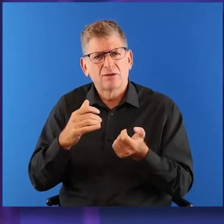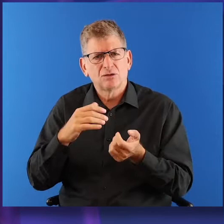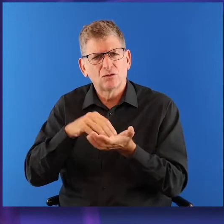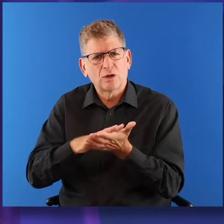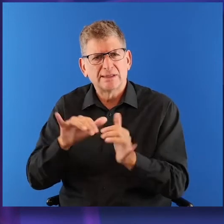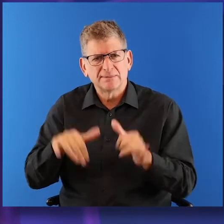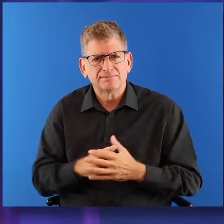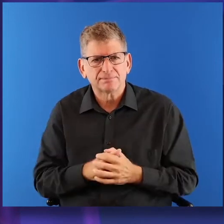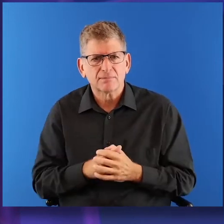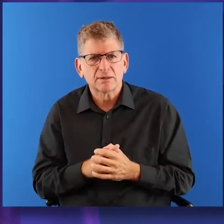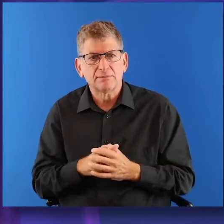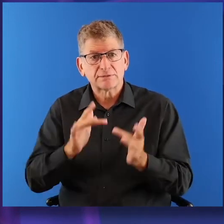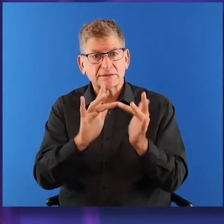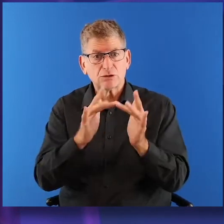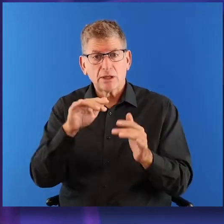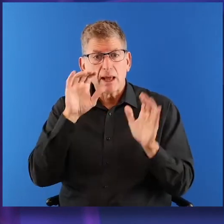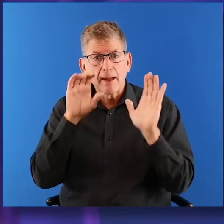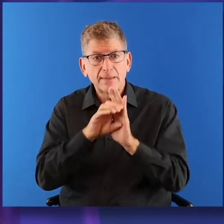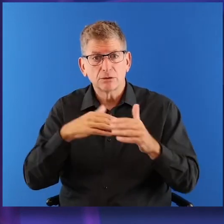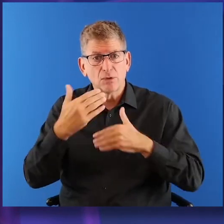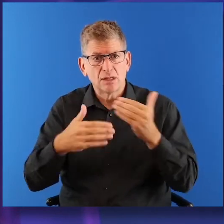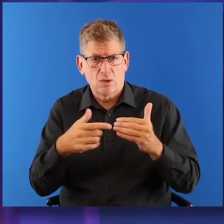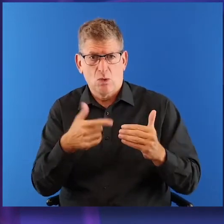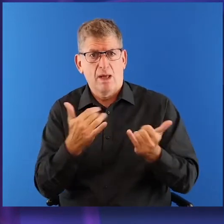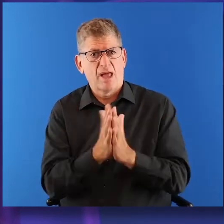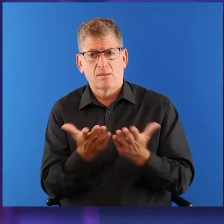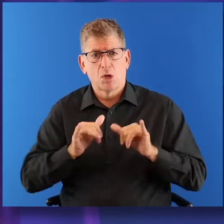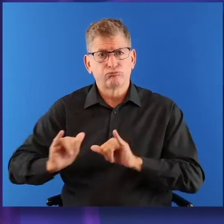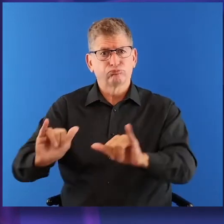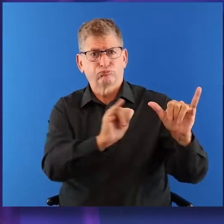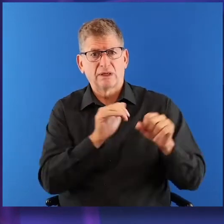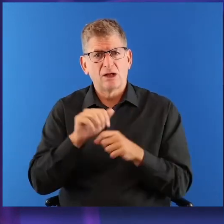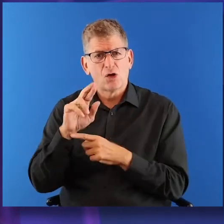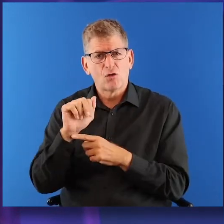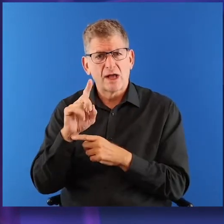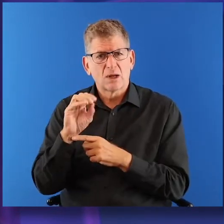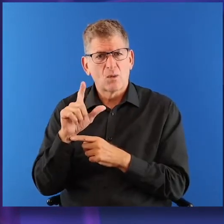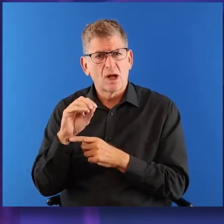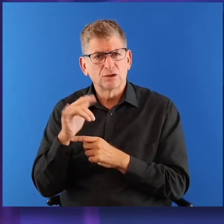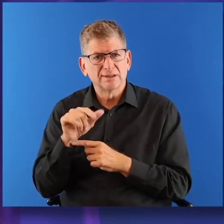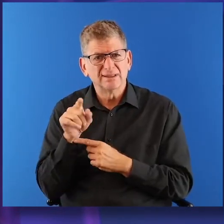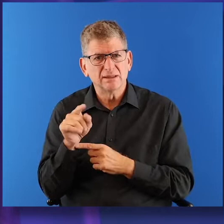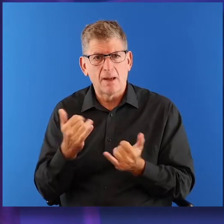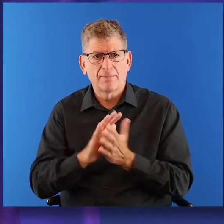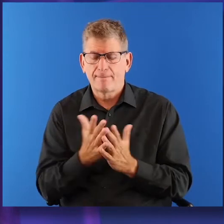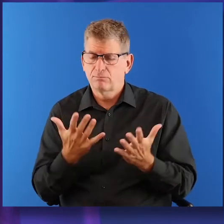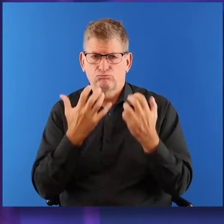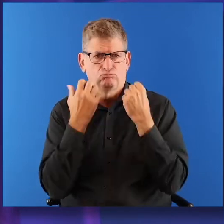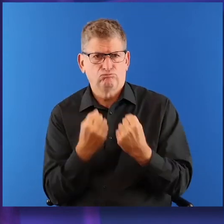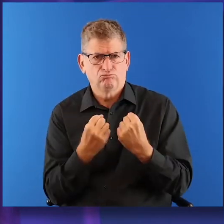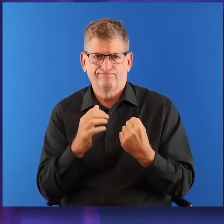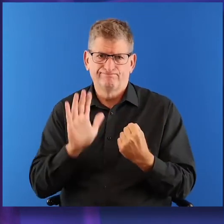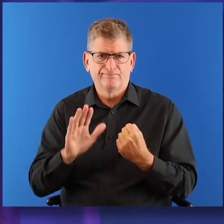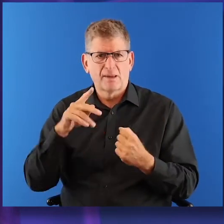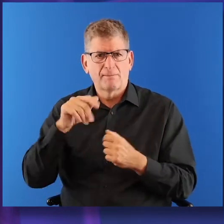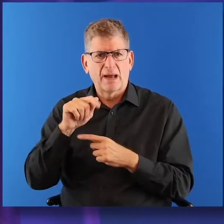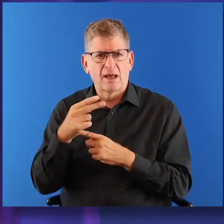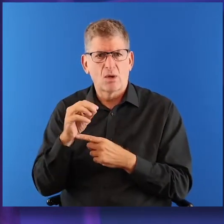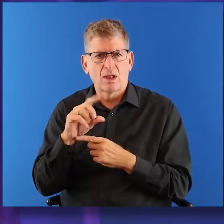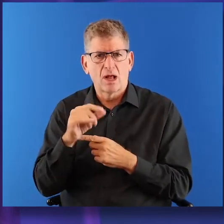pathology over the next 3-5 years. Increasingly, digital data is connecting healthcare professionals to family members